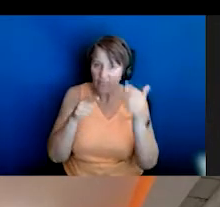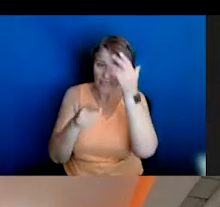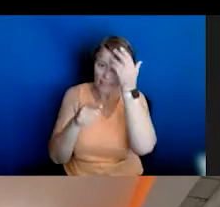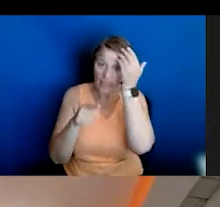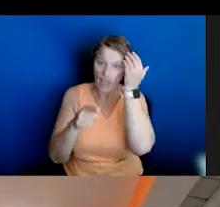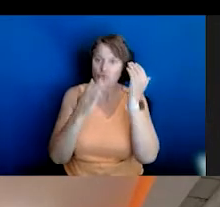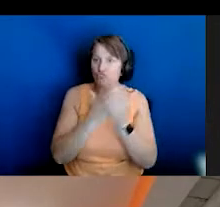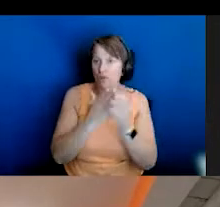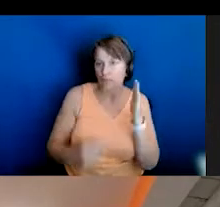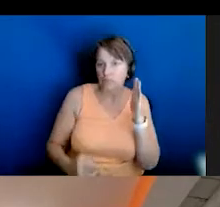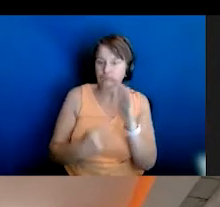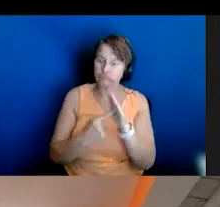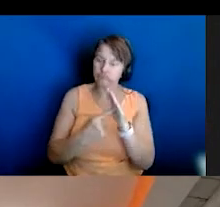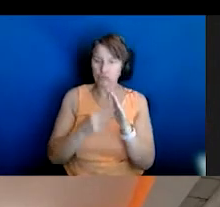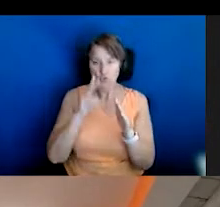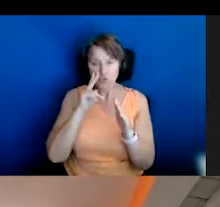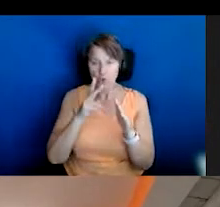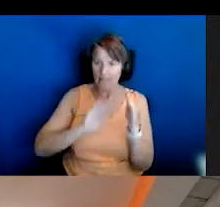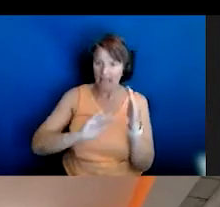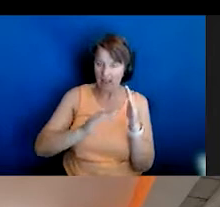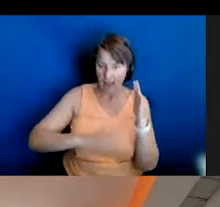saw that this piece of land was actually being used for multiple